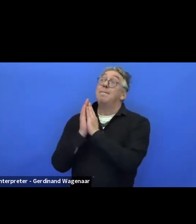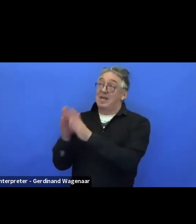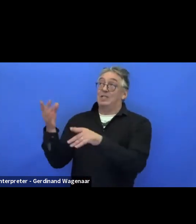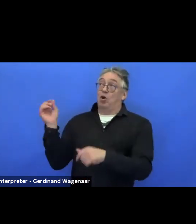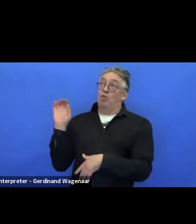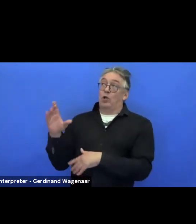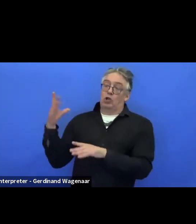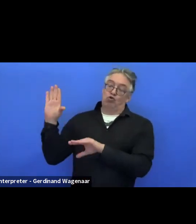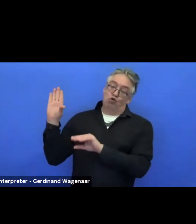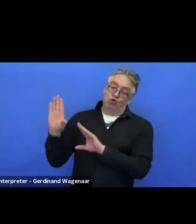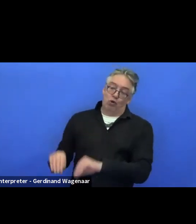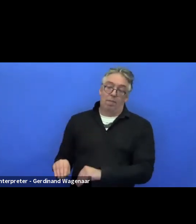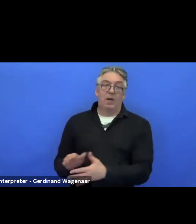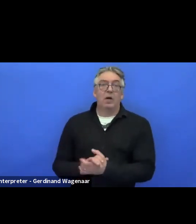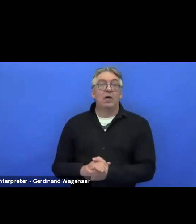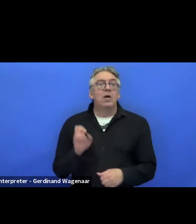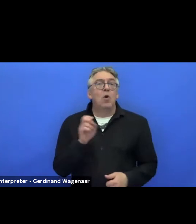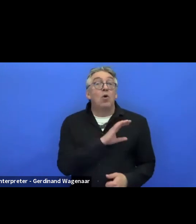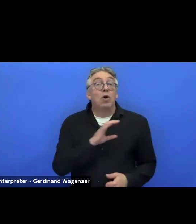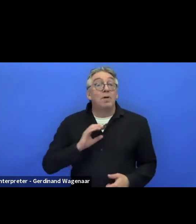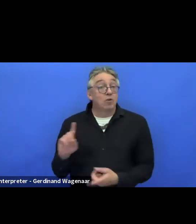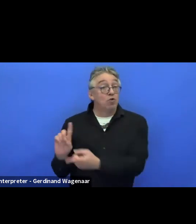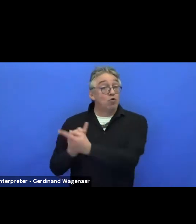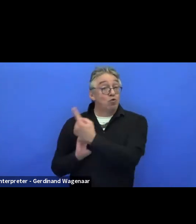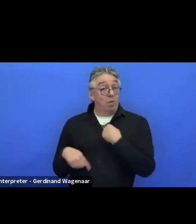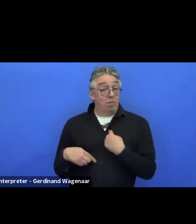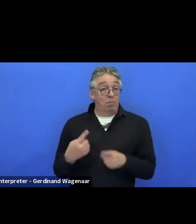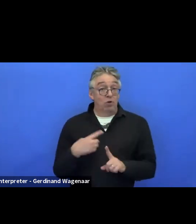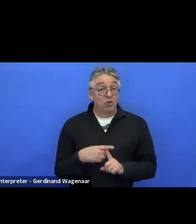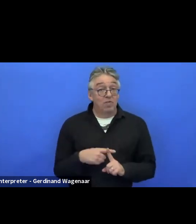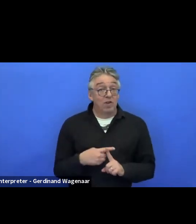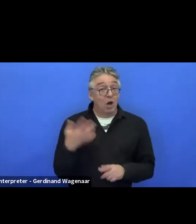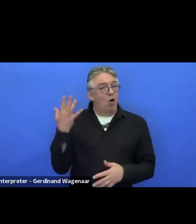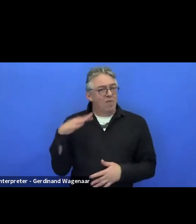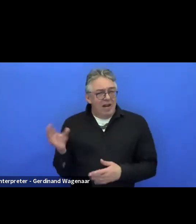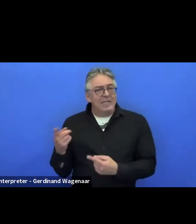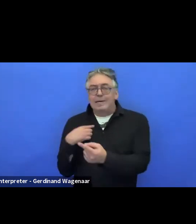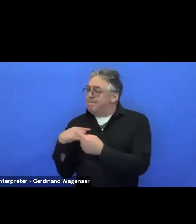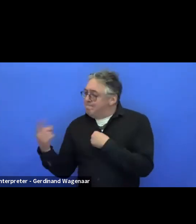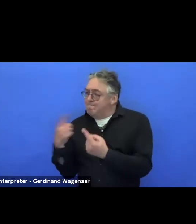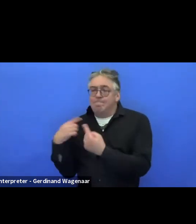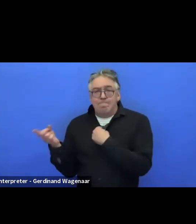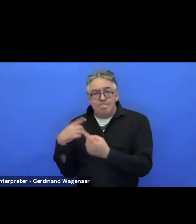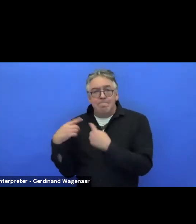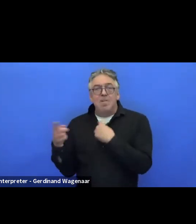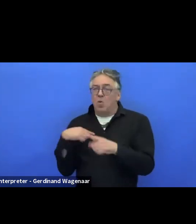the Commission responded positively, it engaged with the Ombudsman and what the Ombudsman advocated for.